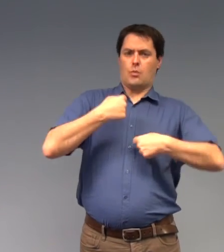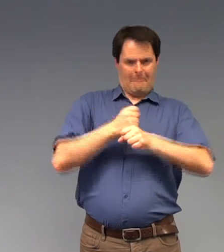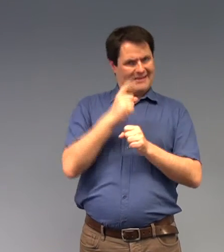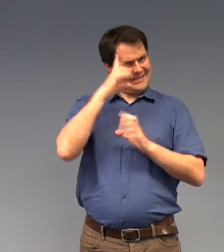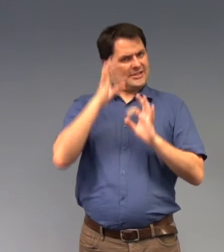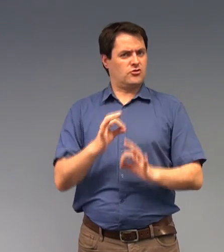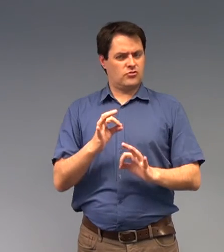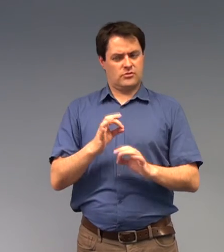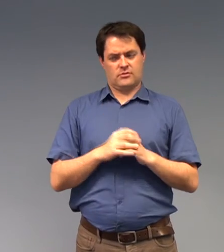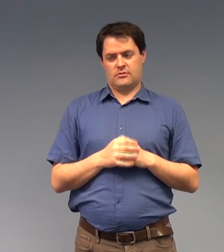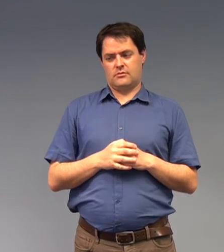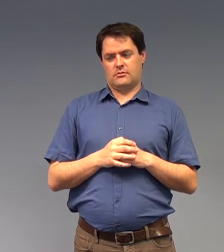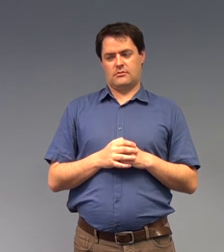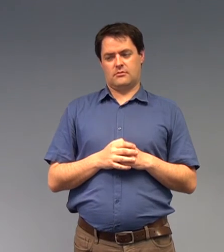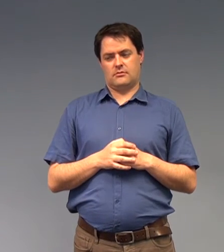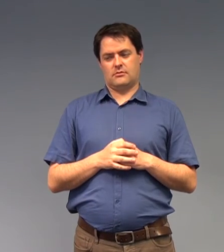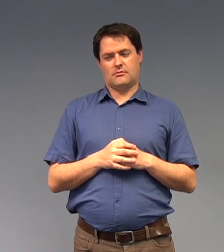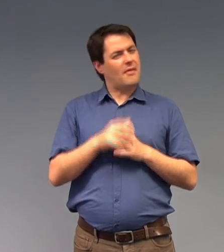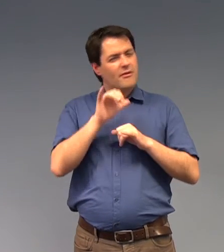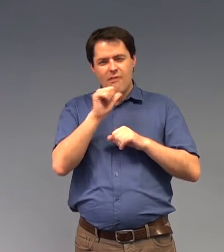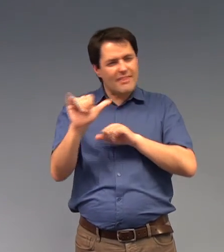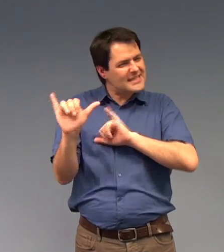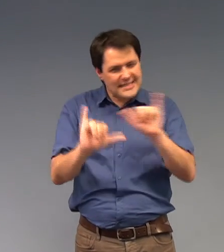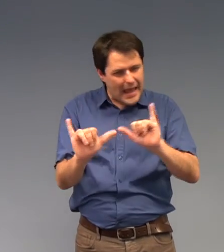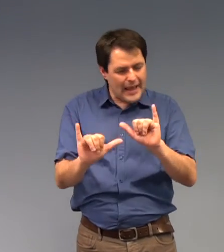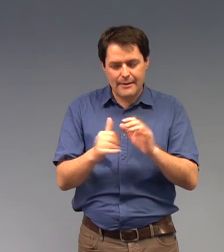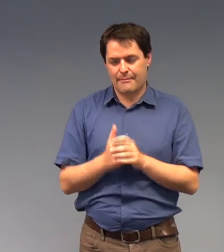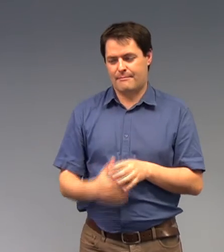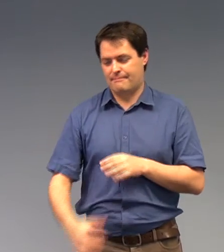We're interpreters and translators and we're paid to make decisions.